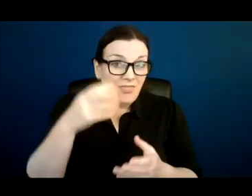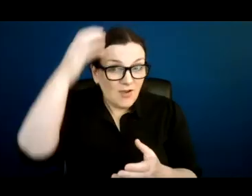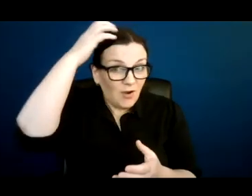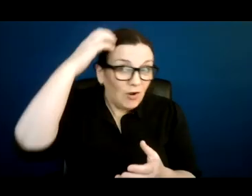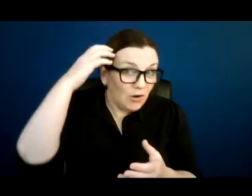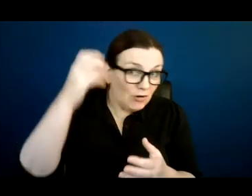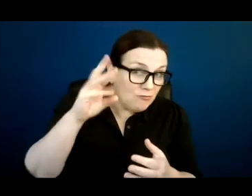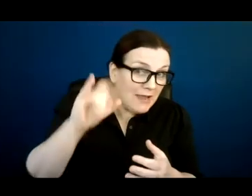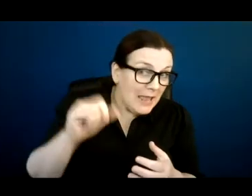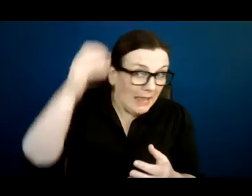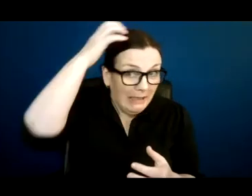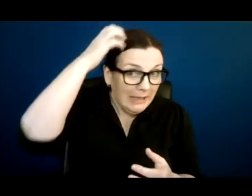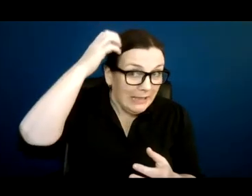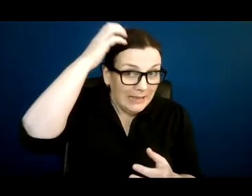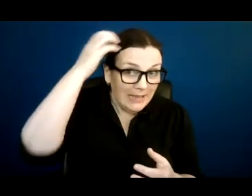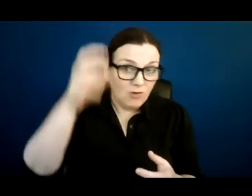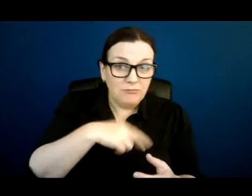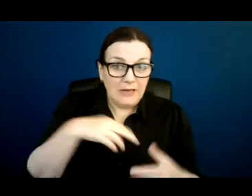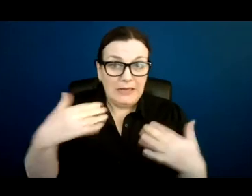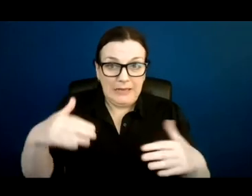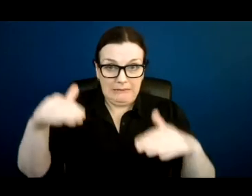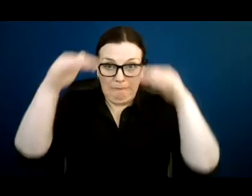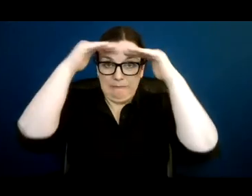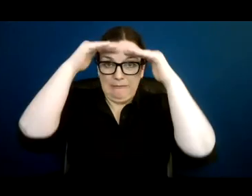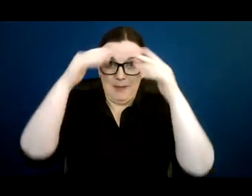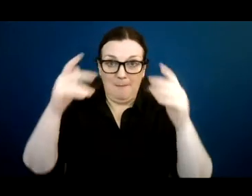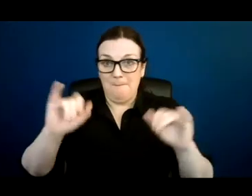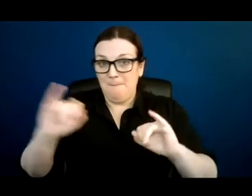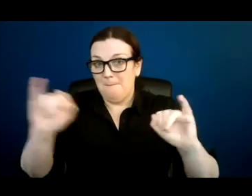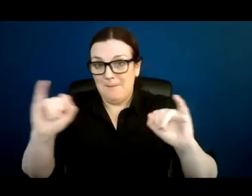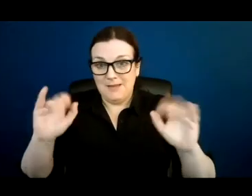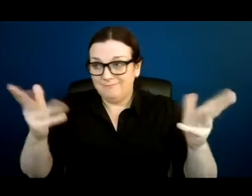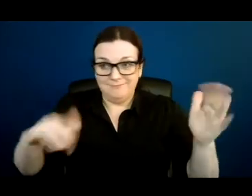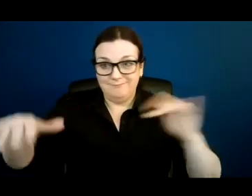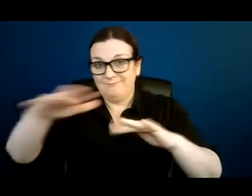It's absolutely manic, but we are doing our best. Everybody thankfully is working